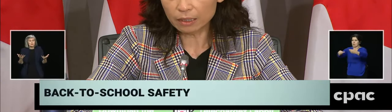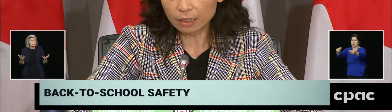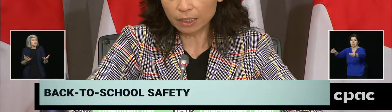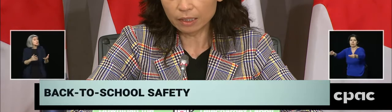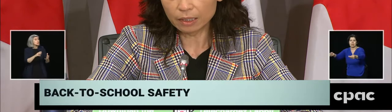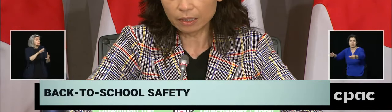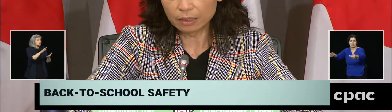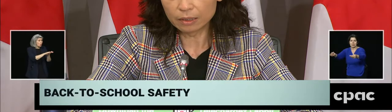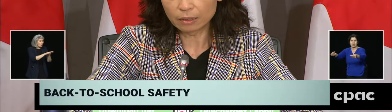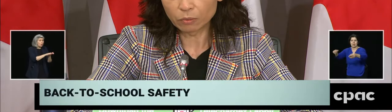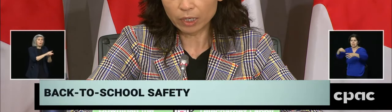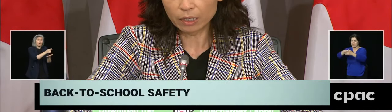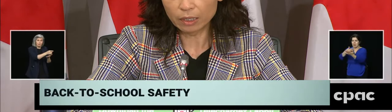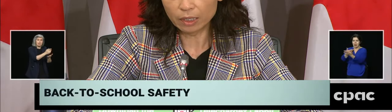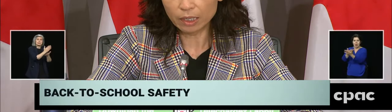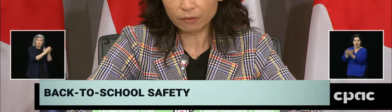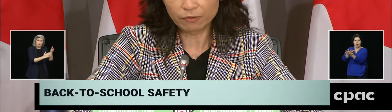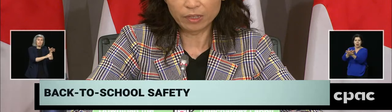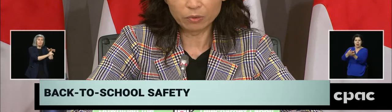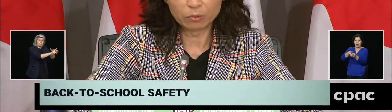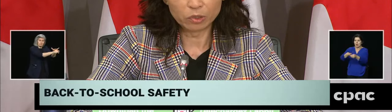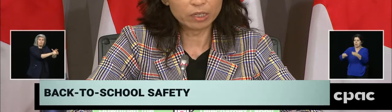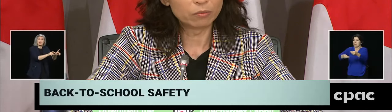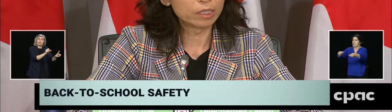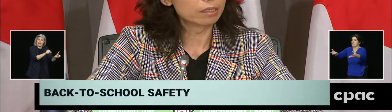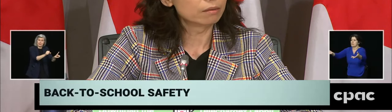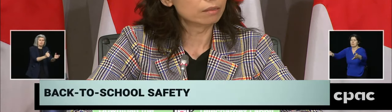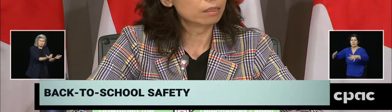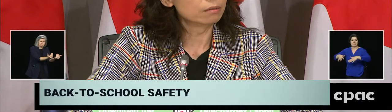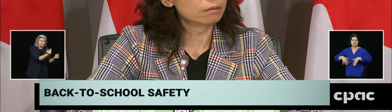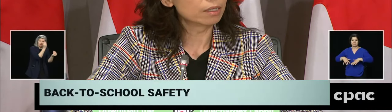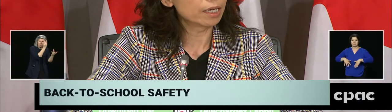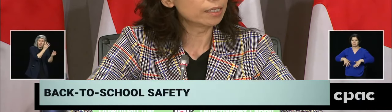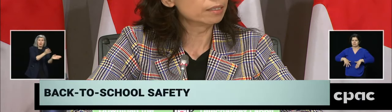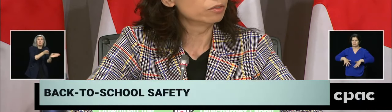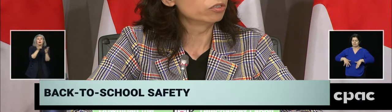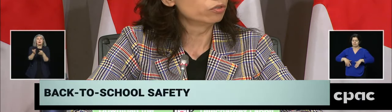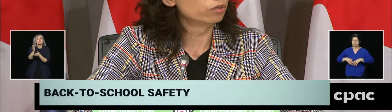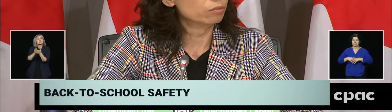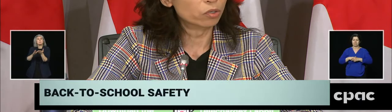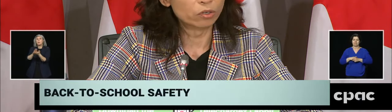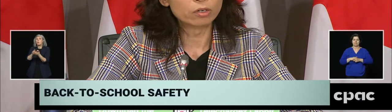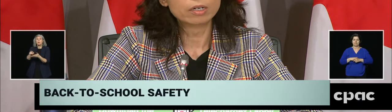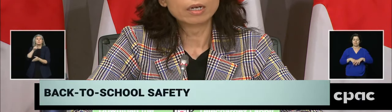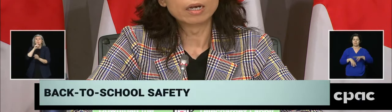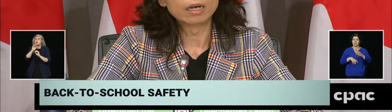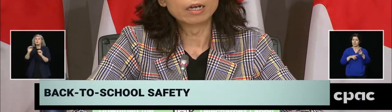THE DOE DENOMINATOR OF HOW MANY SCHOOLS ARE ACTUALLY DOING OKAY.